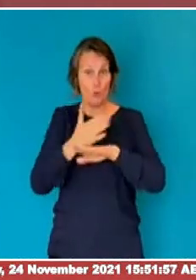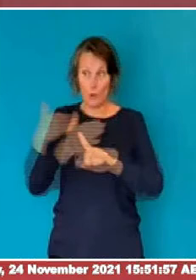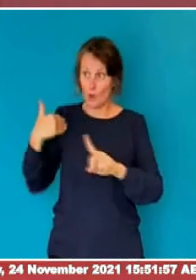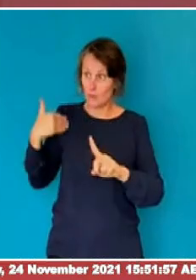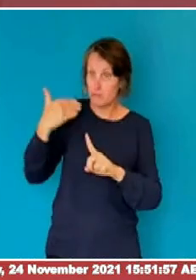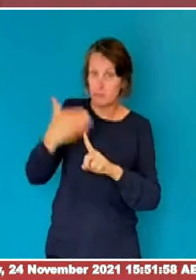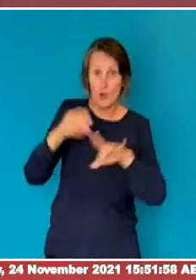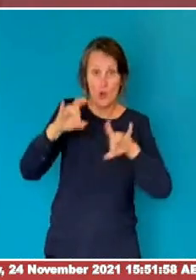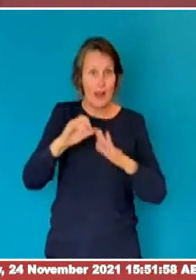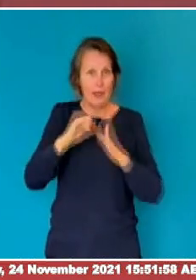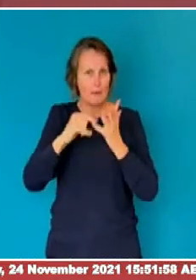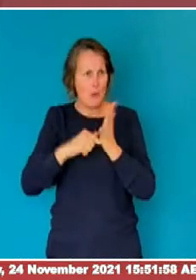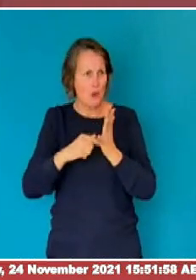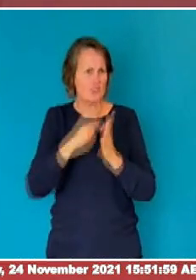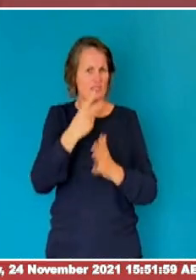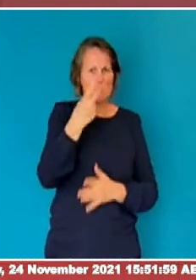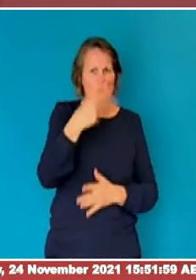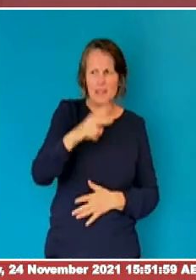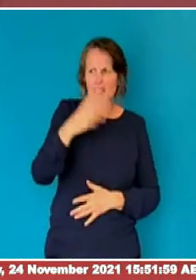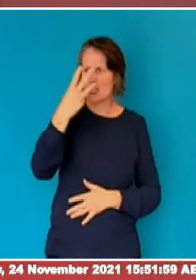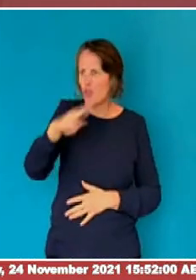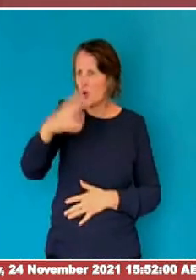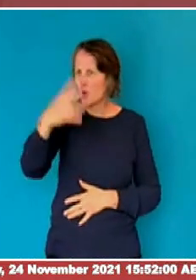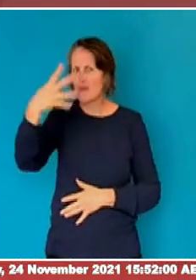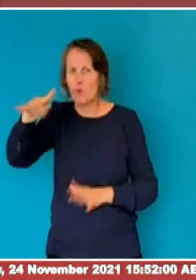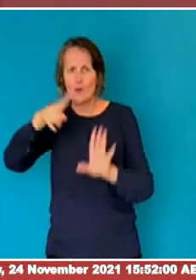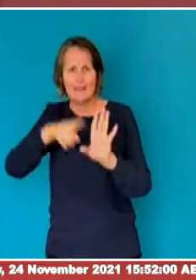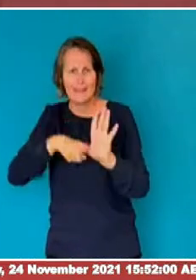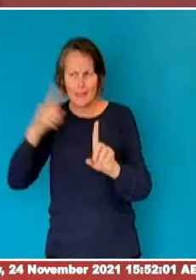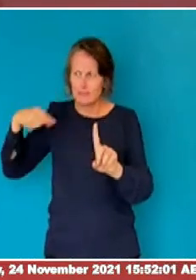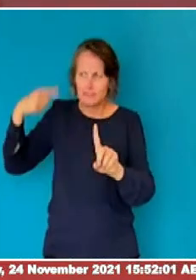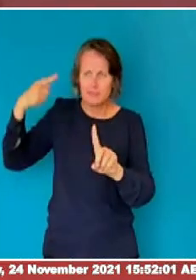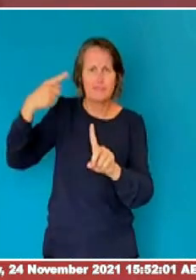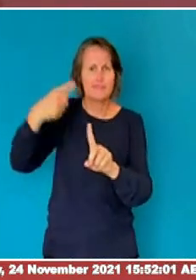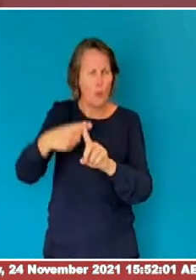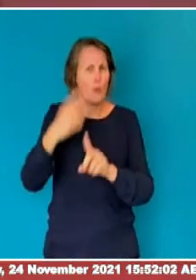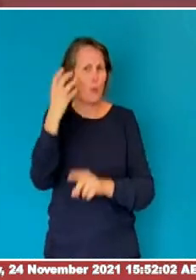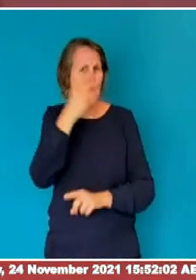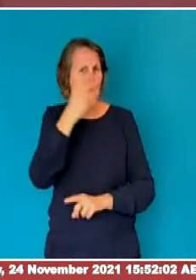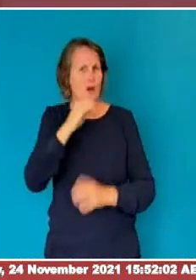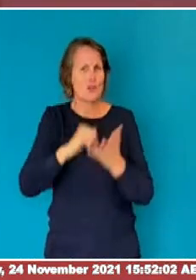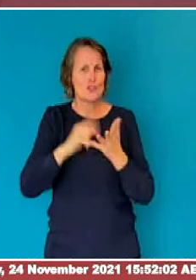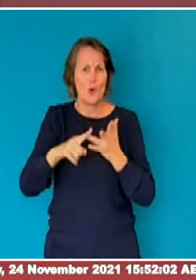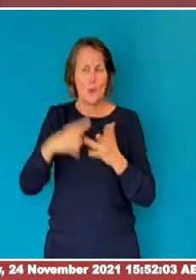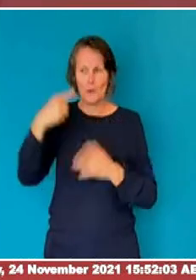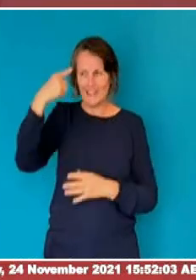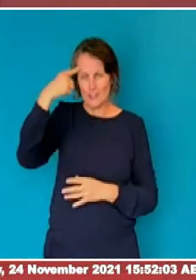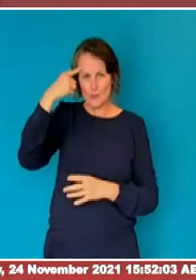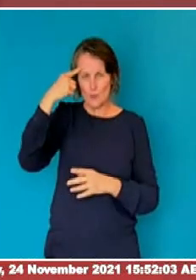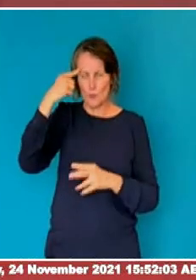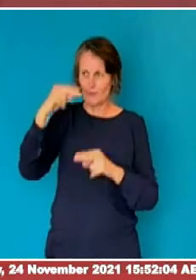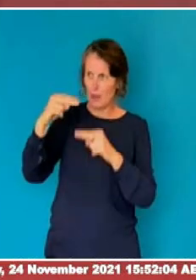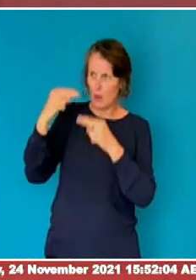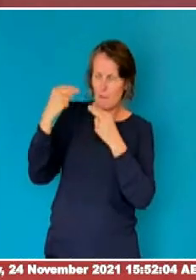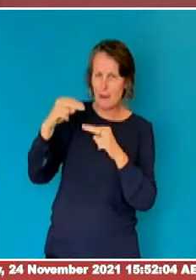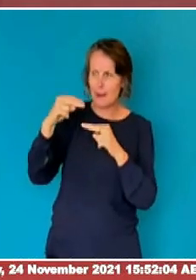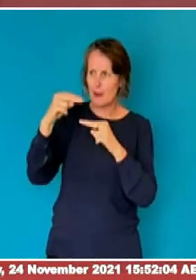So I think you've got to continuously revisit and, you know, everyday